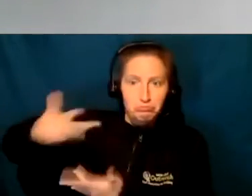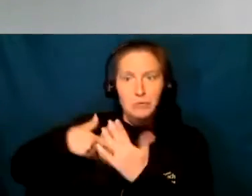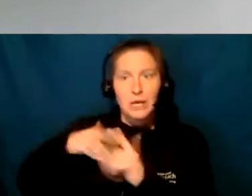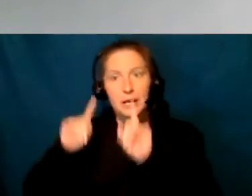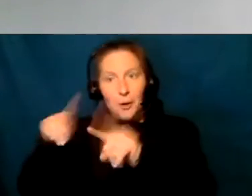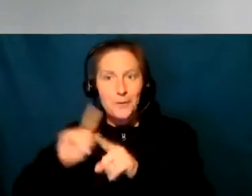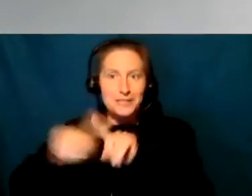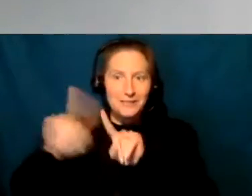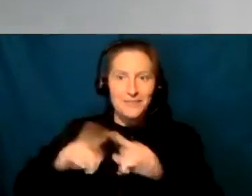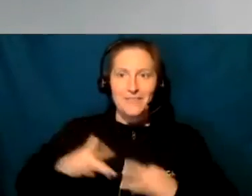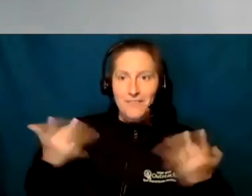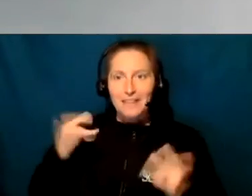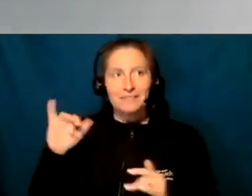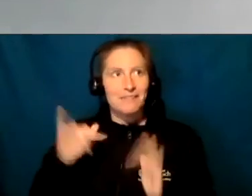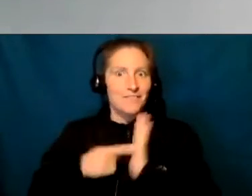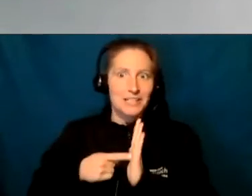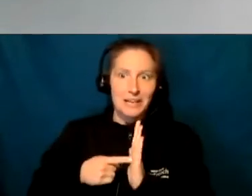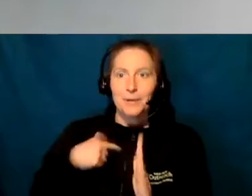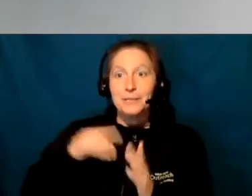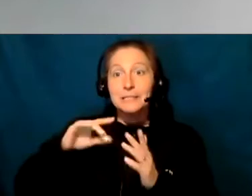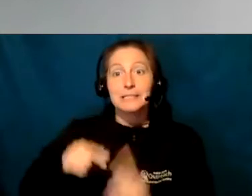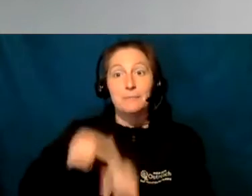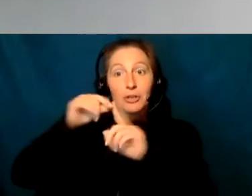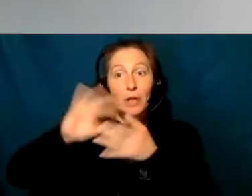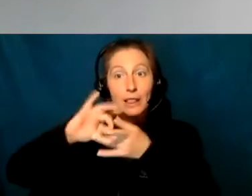and things like that. So I always thought I wanted to be a special